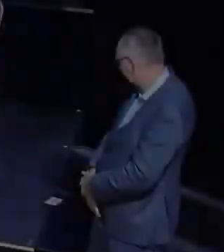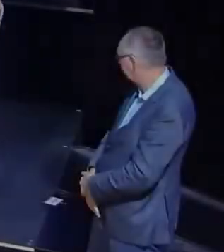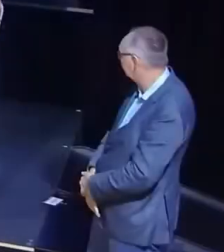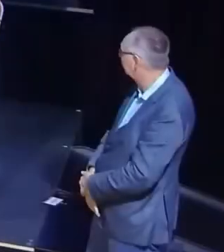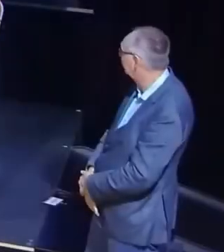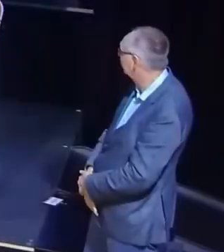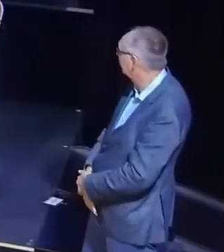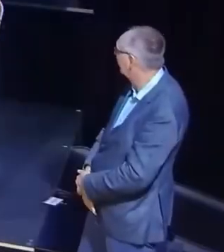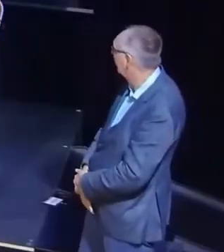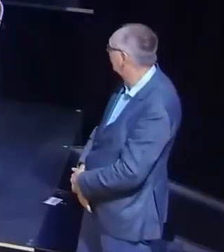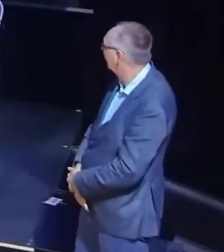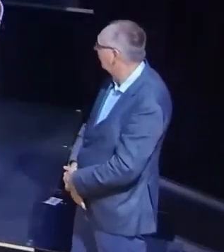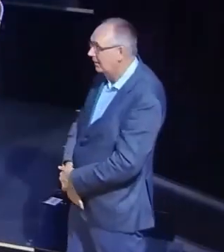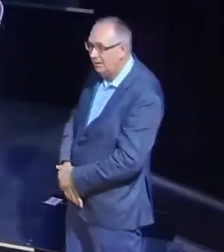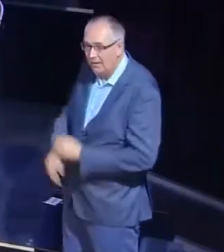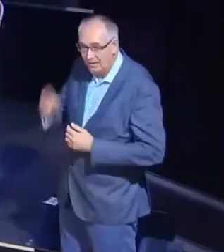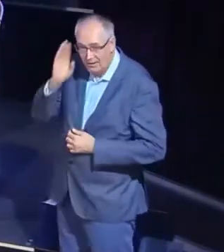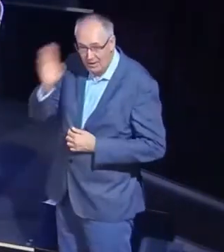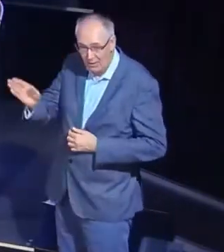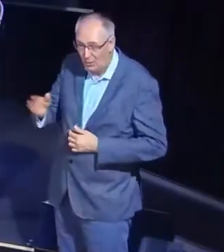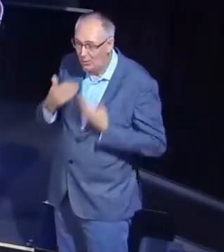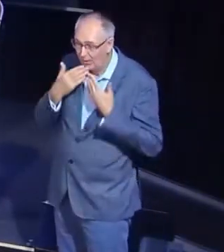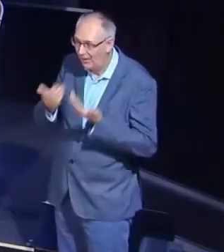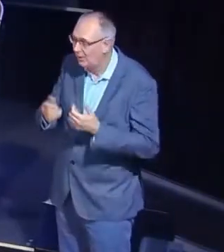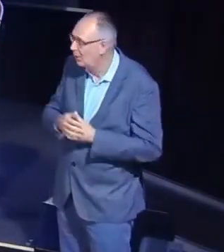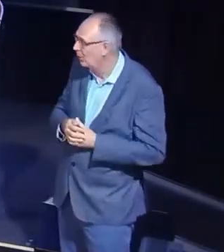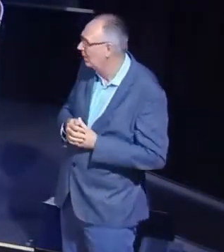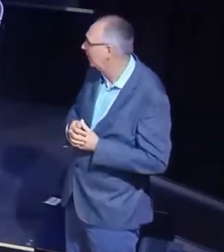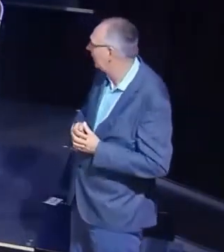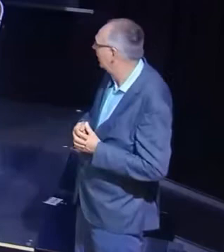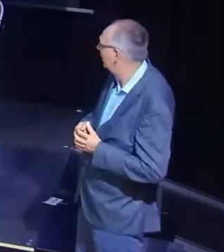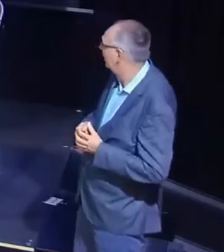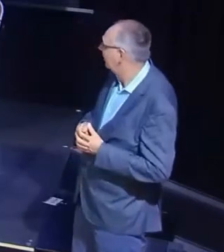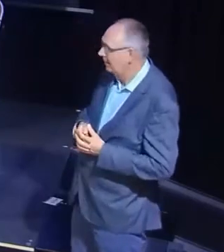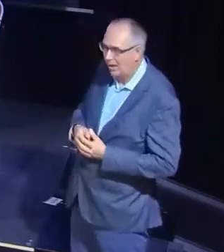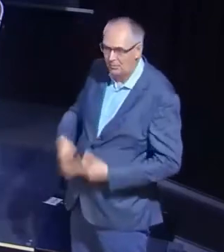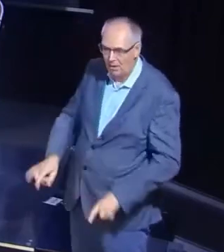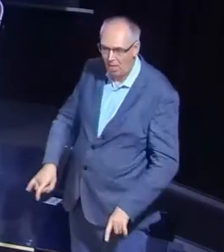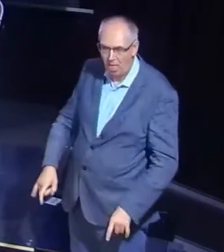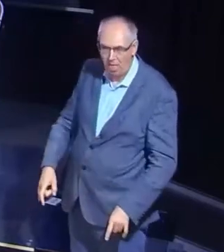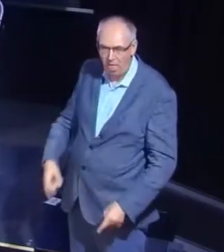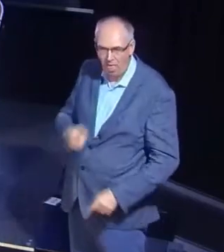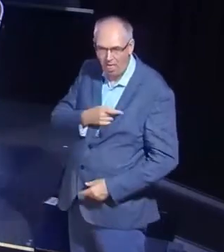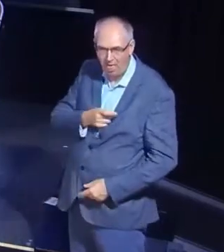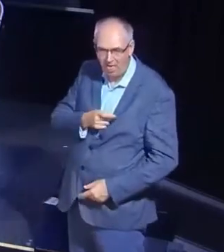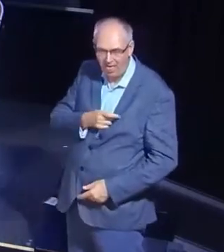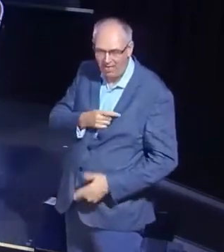Hello, thank you everyone. I'm absolutely shaking at the moment, to be on stage in front of so many people.